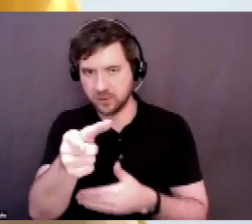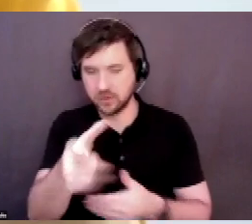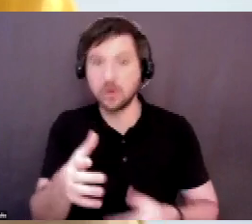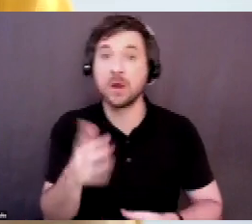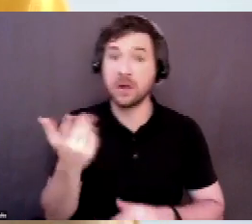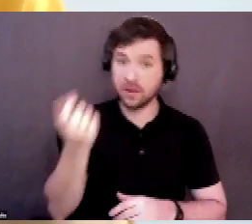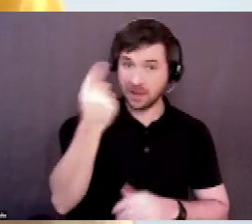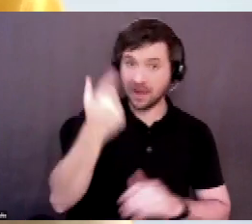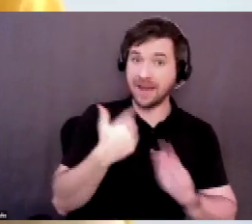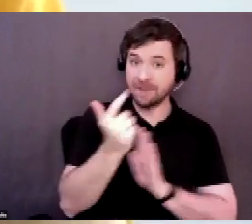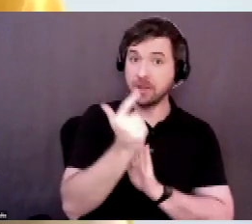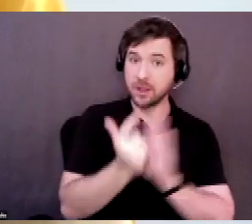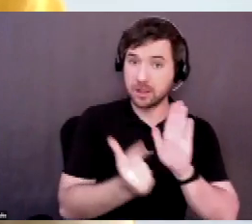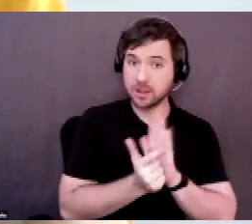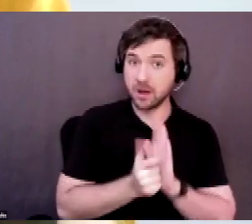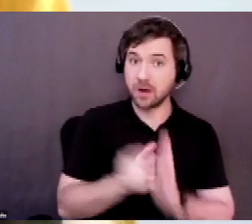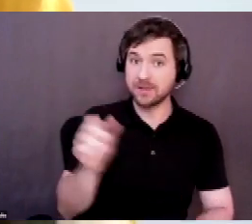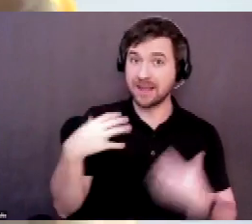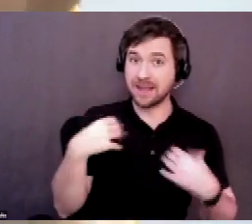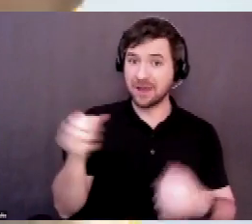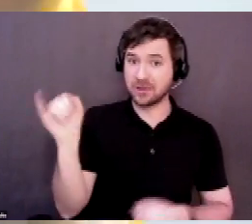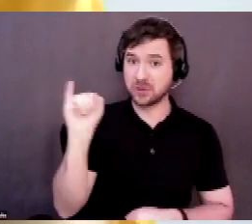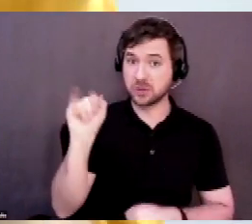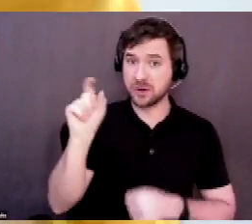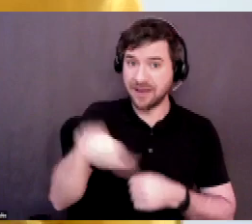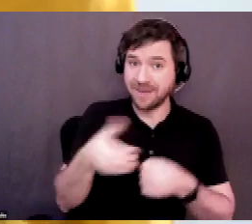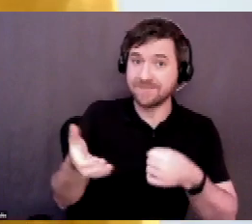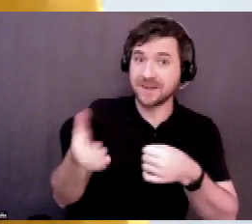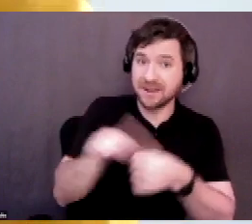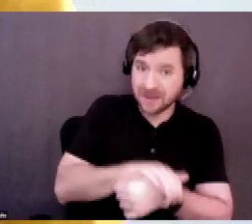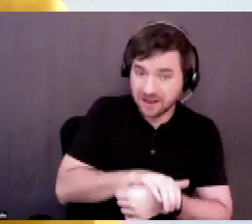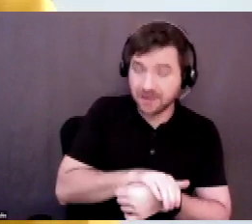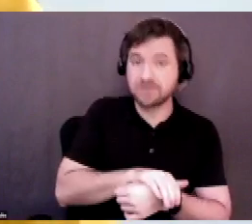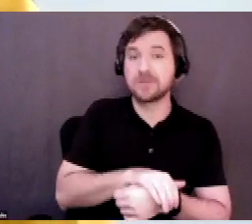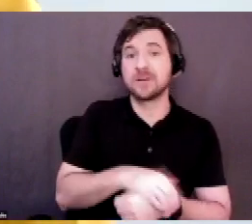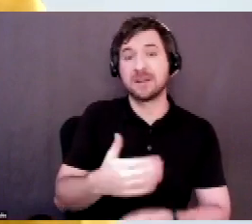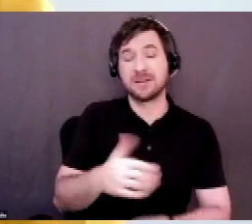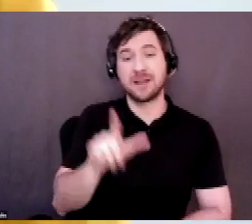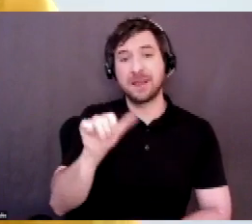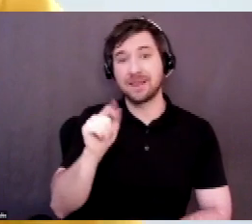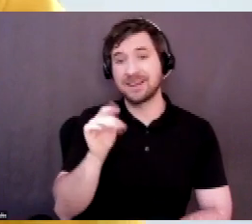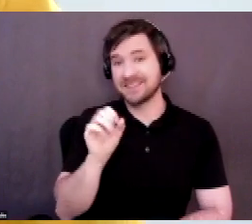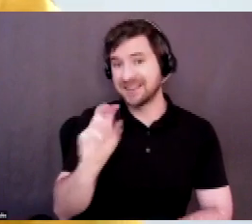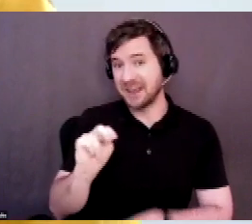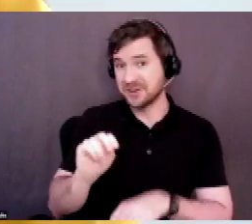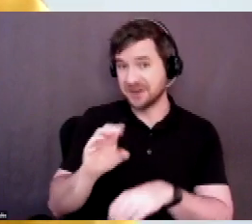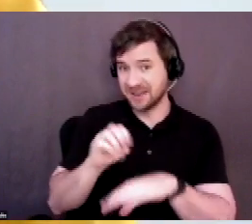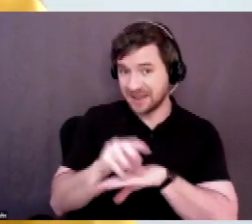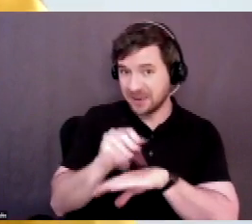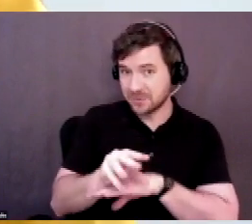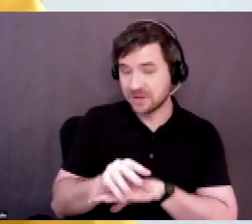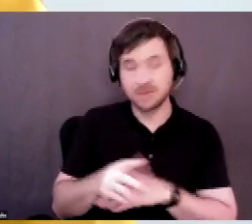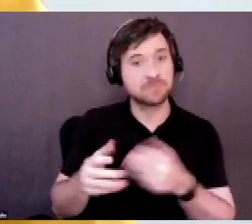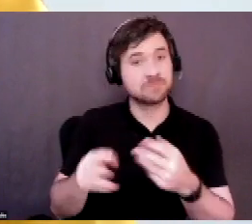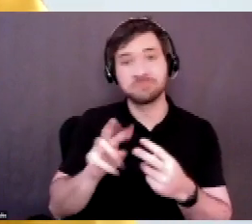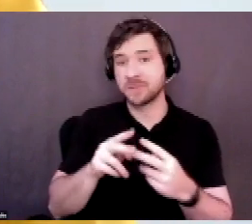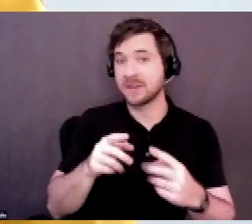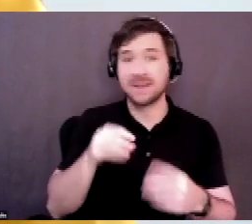whether they do it in your home, telehealth remotely. However, Right, lean into that site,